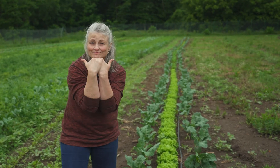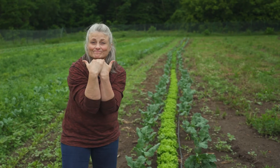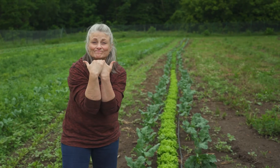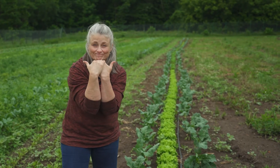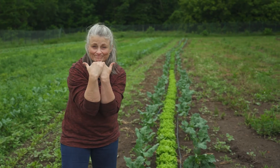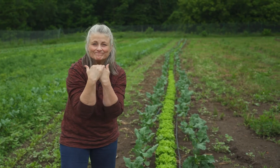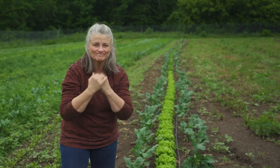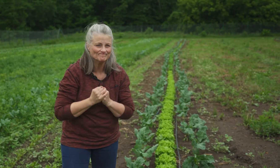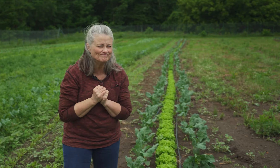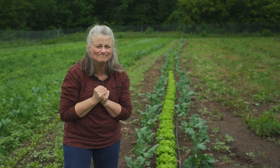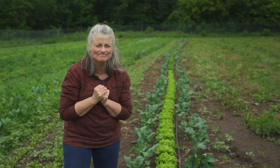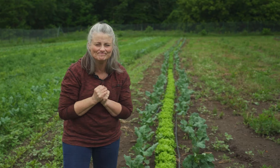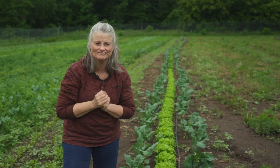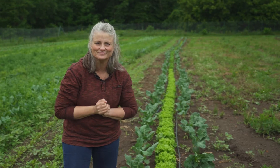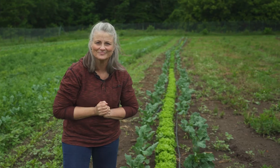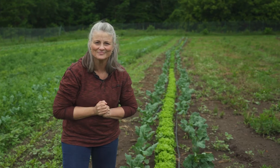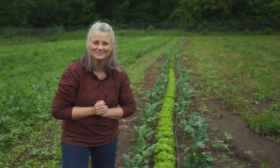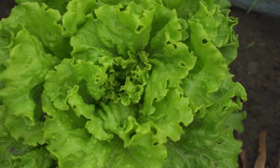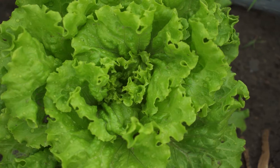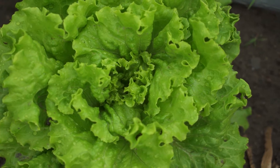Put a nice big piece of lettuce on that sandwich. Sounds so good.